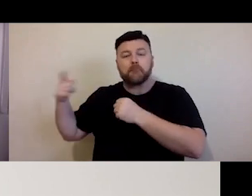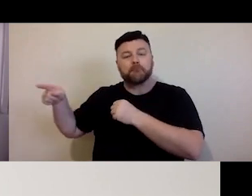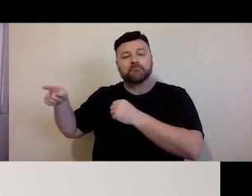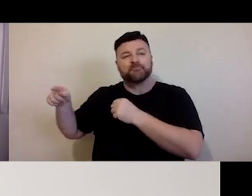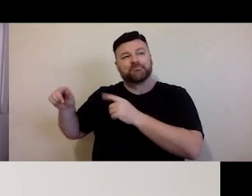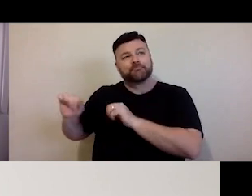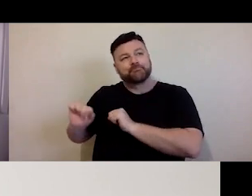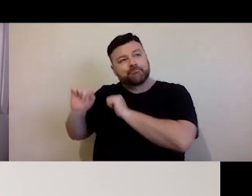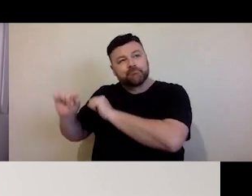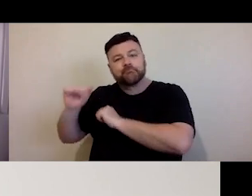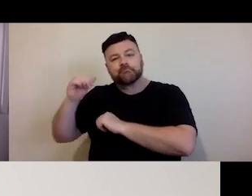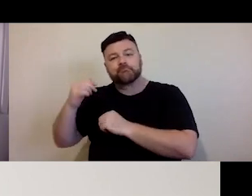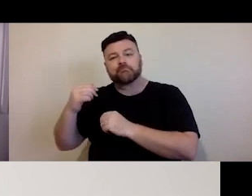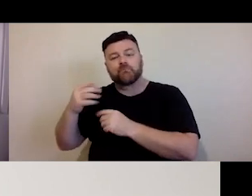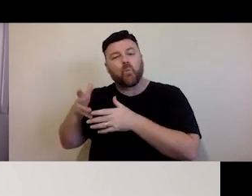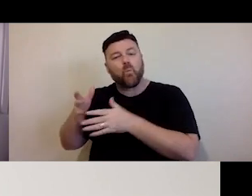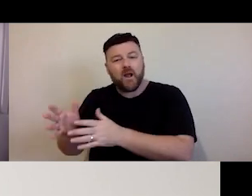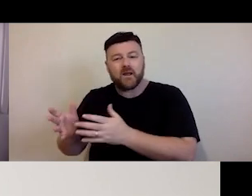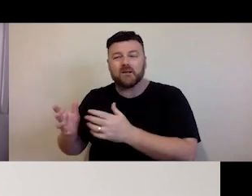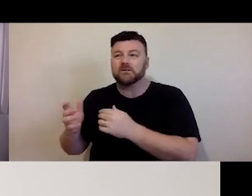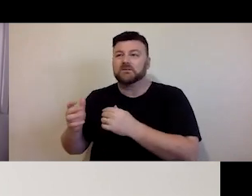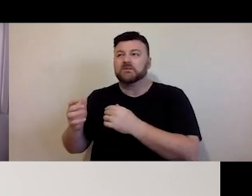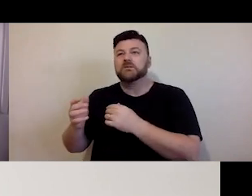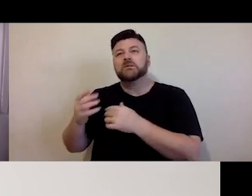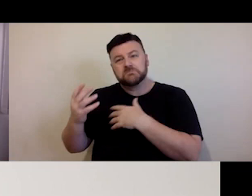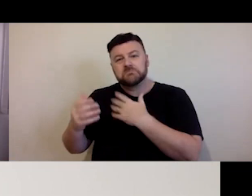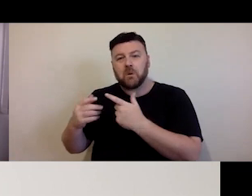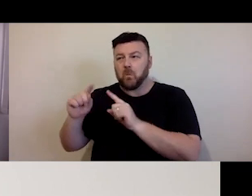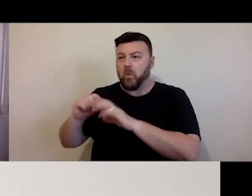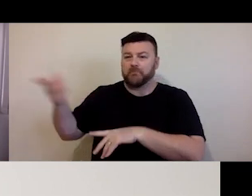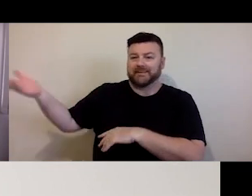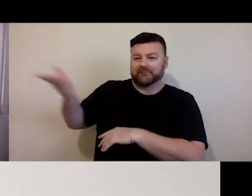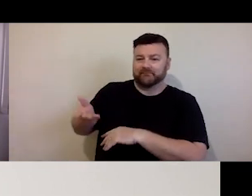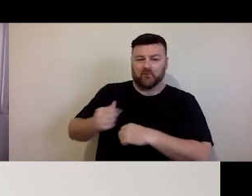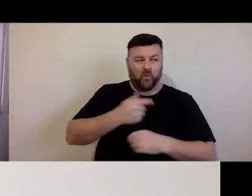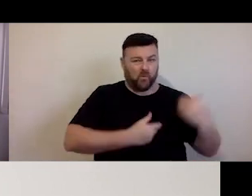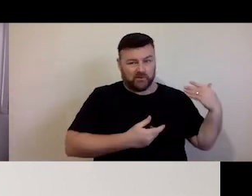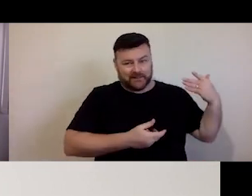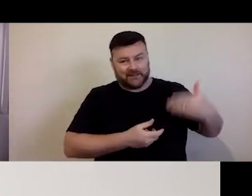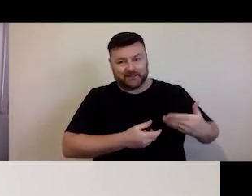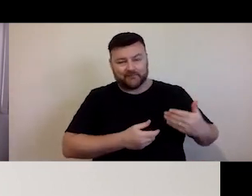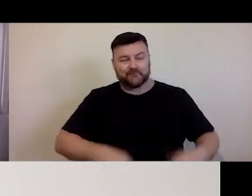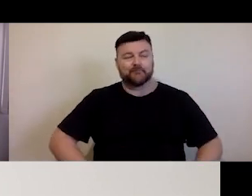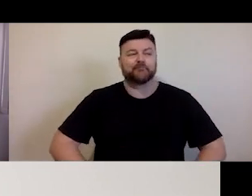that have been passed onto us from previous generations but we are more